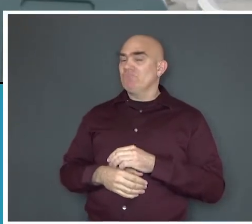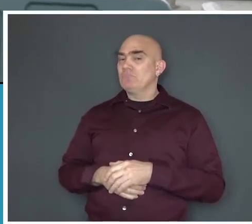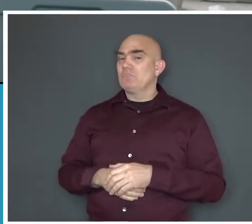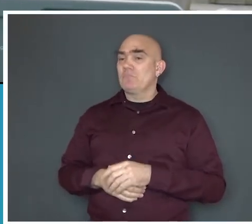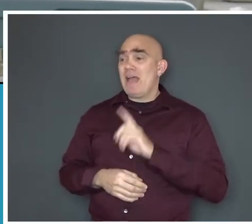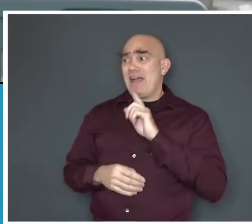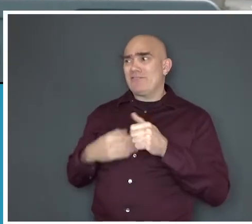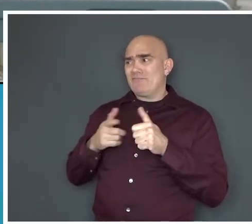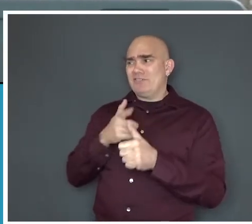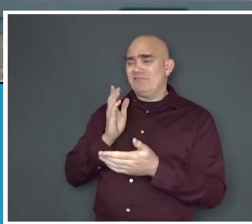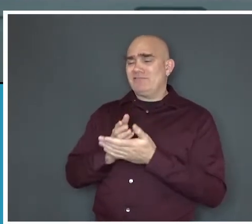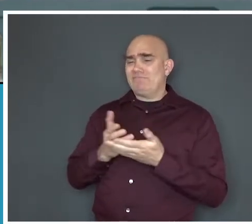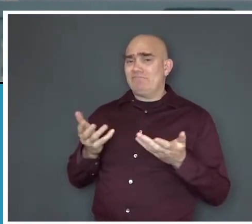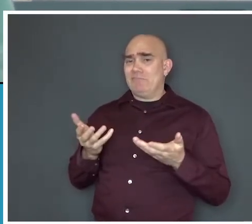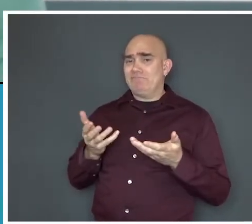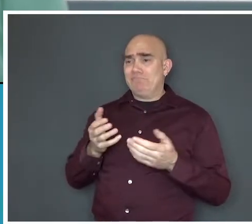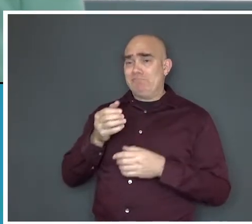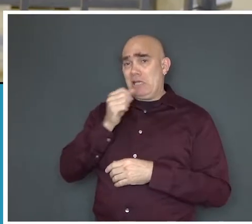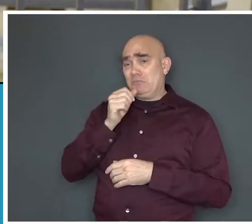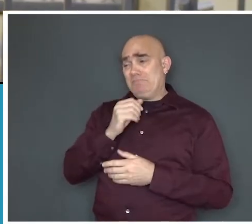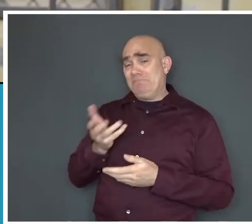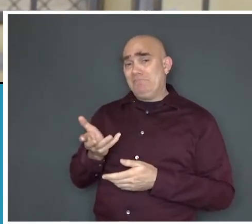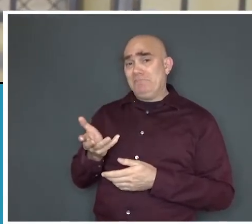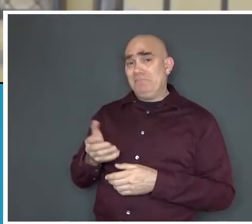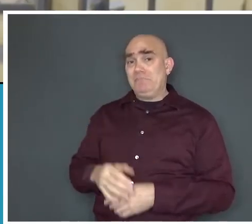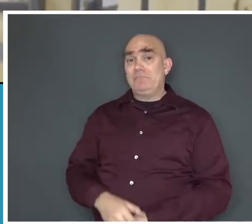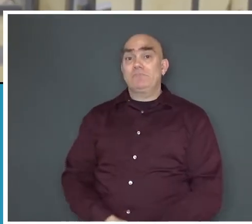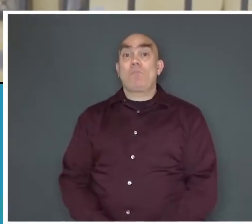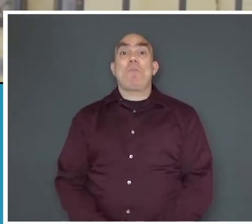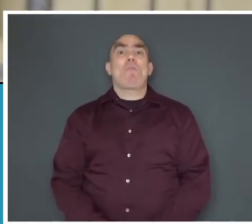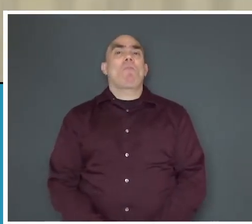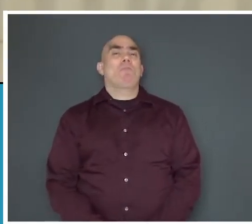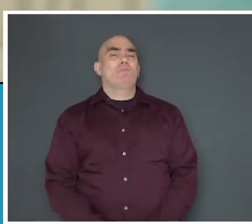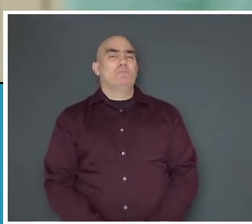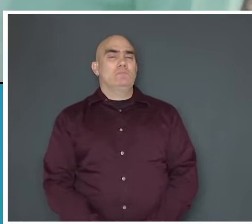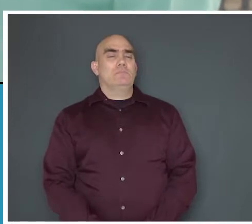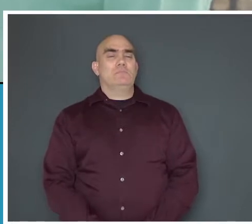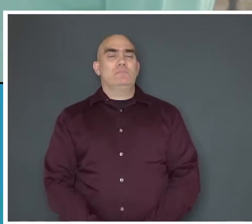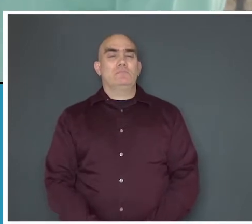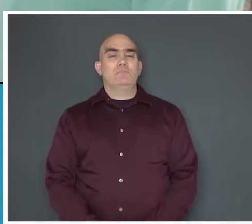Actually, our first stop was for ice cream. (camera clicking)